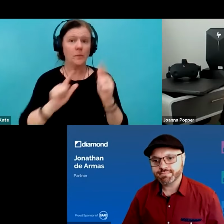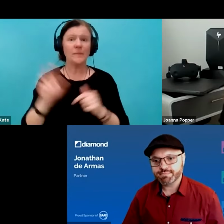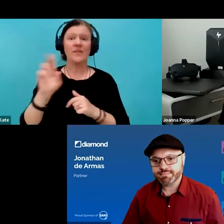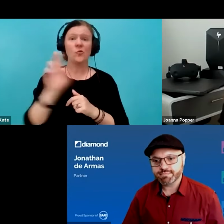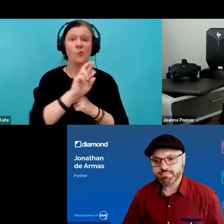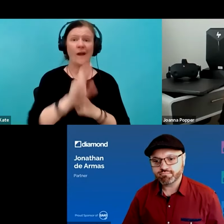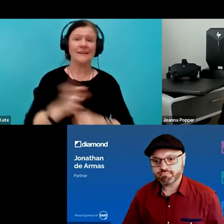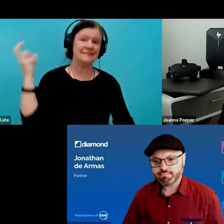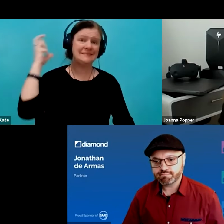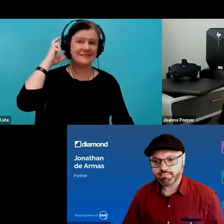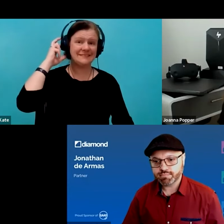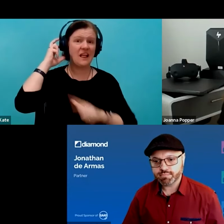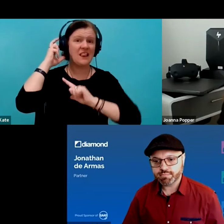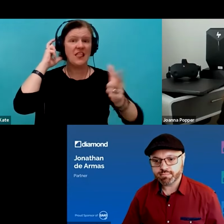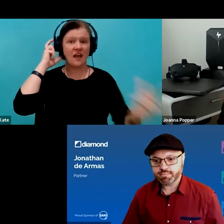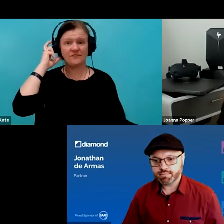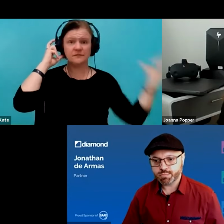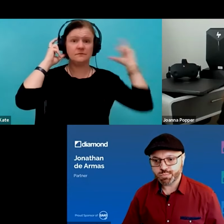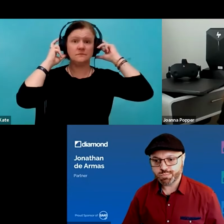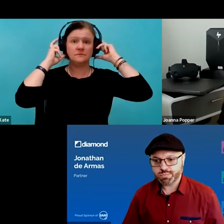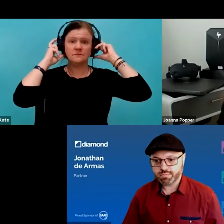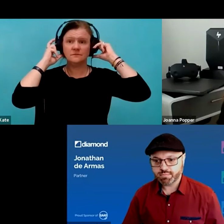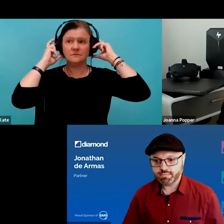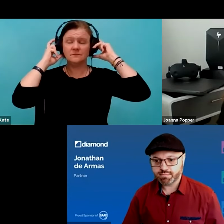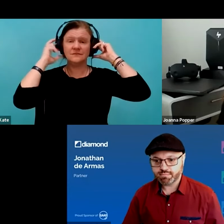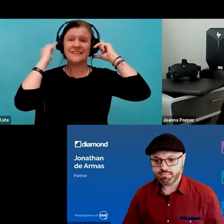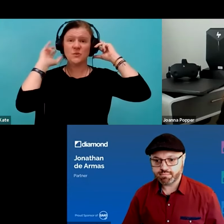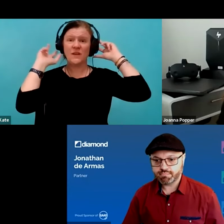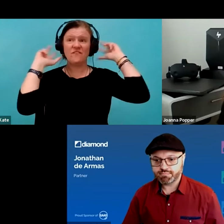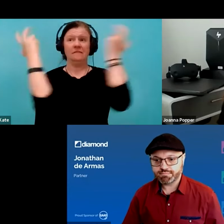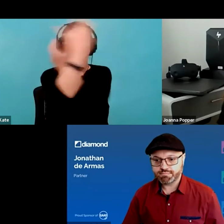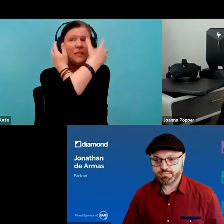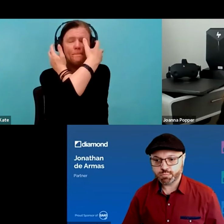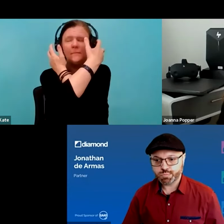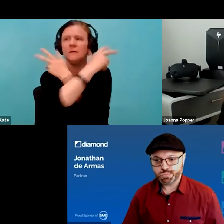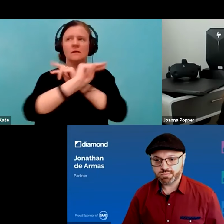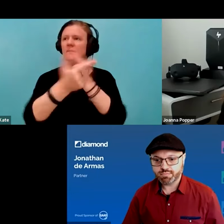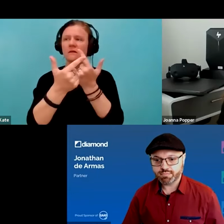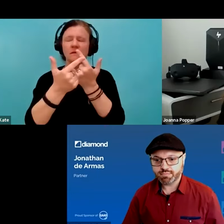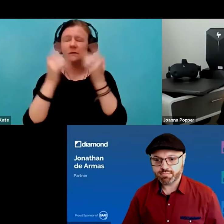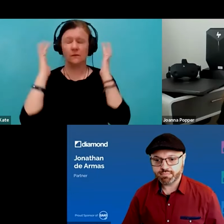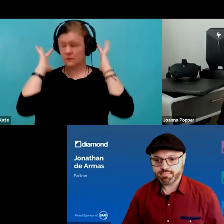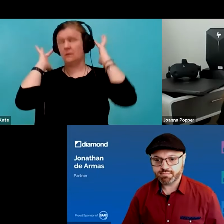left ear on the left ear because you're talking about sound. Chadwick Turner: And then this was back in like 2014 or 15 if you switch the